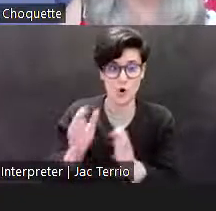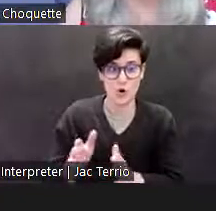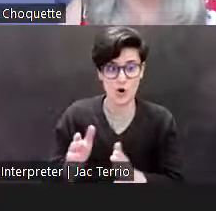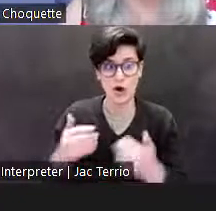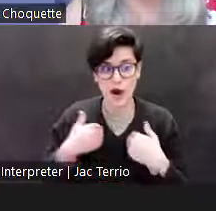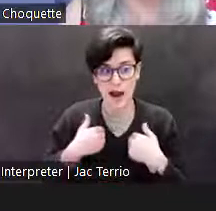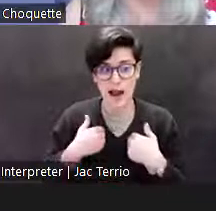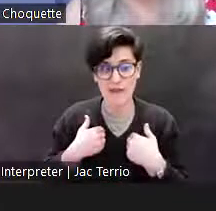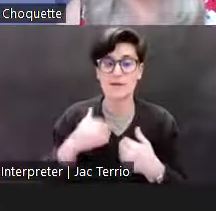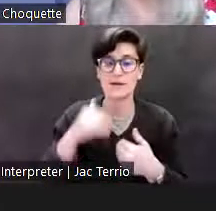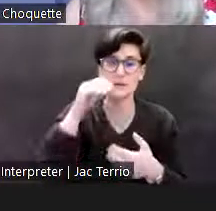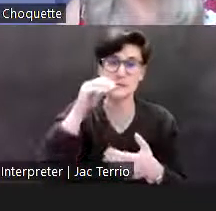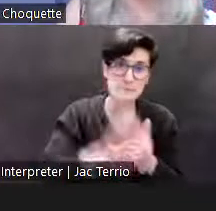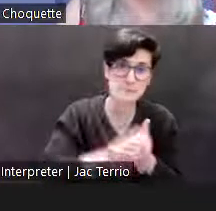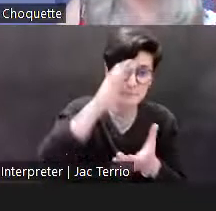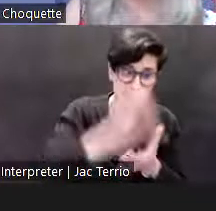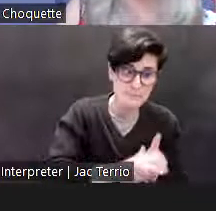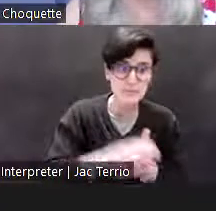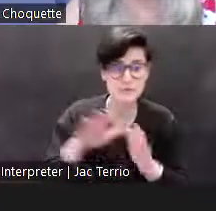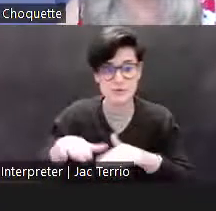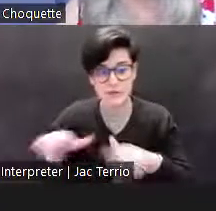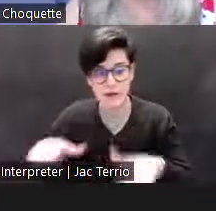in 15:45:28 the armed forces. there are 9 specific